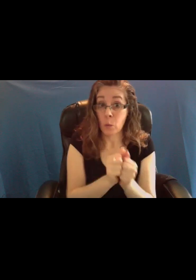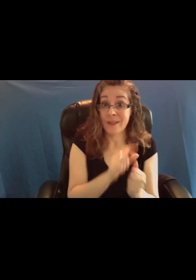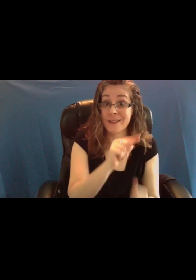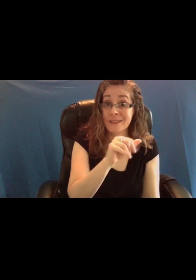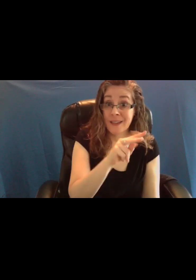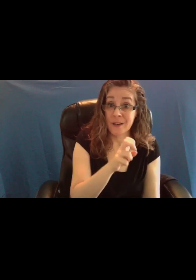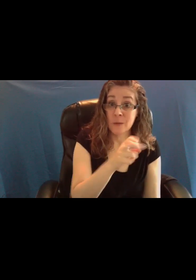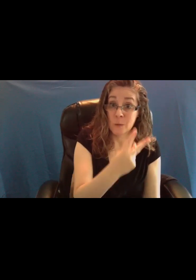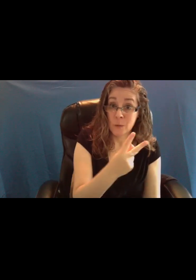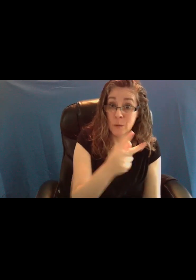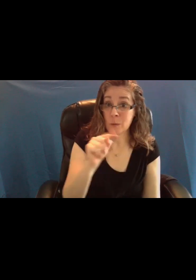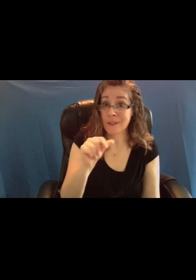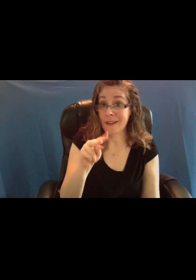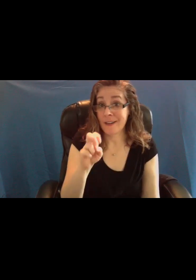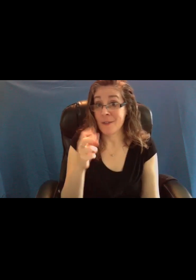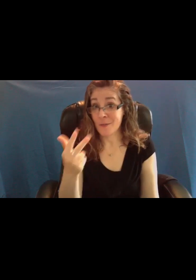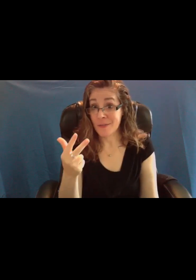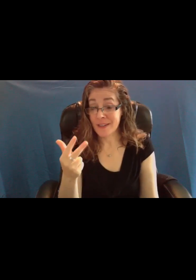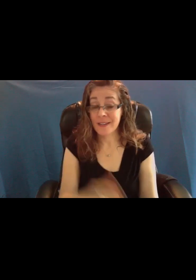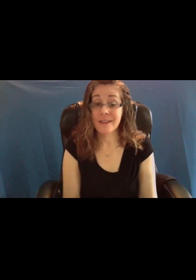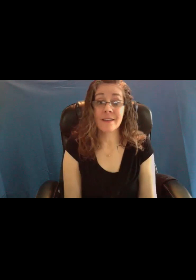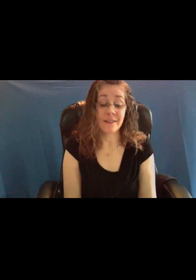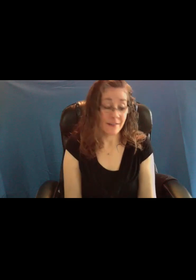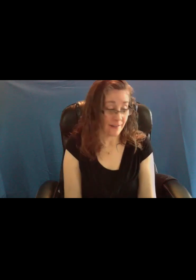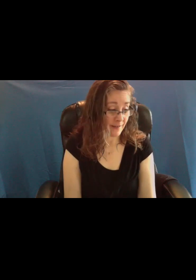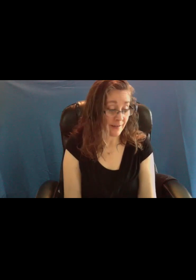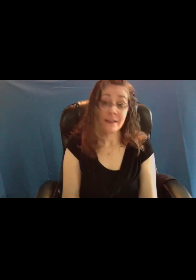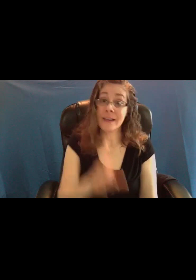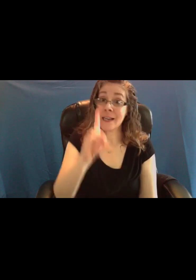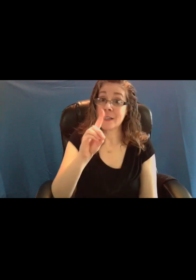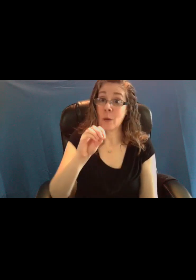accessibility with websites, Department of Justice has pointed to the web